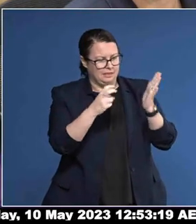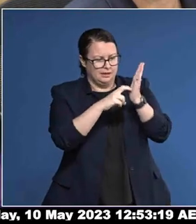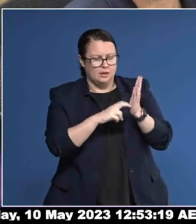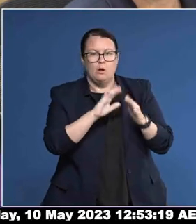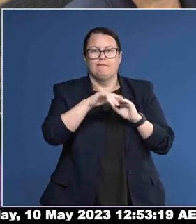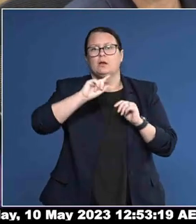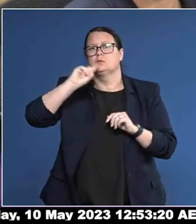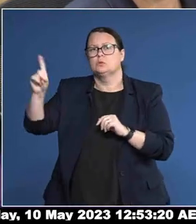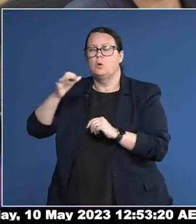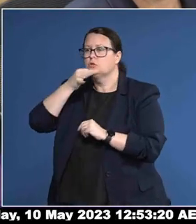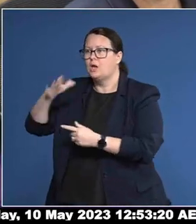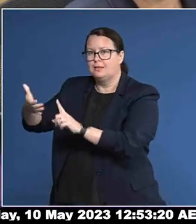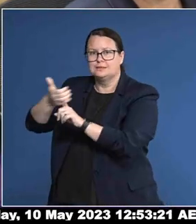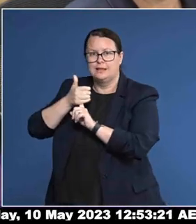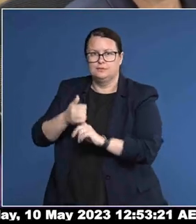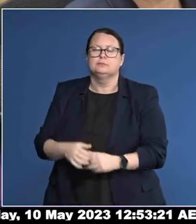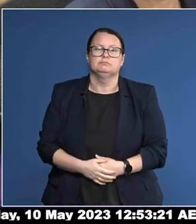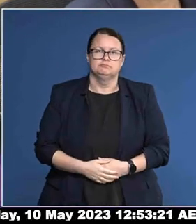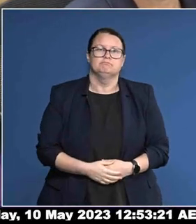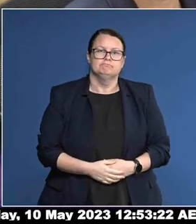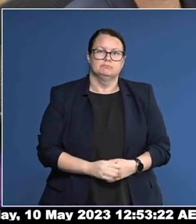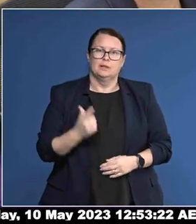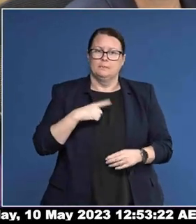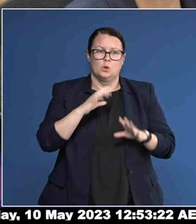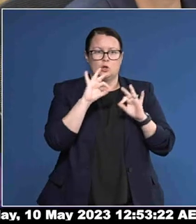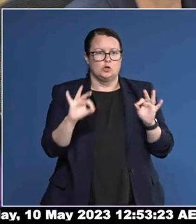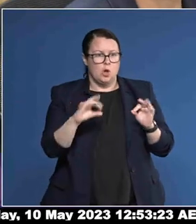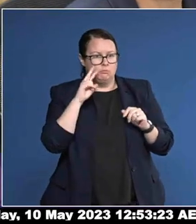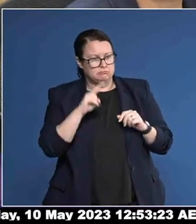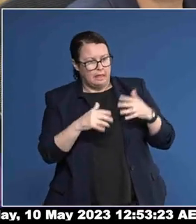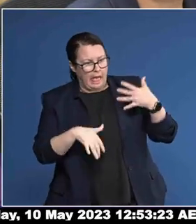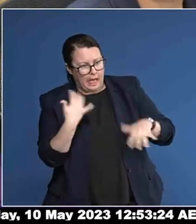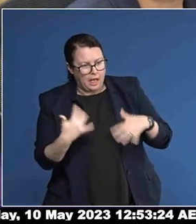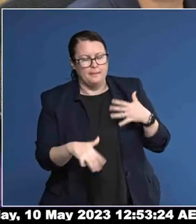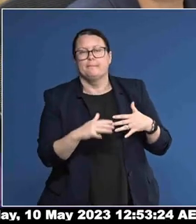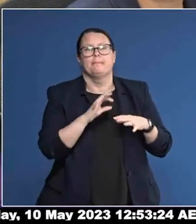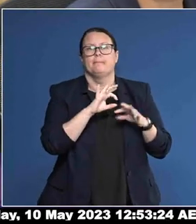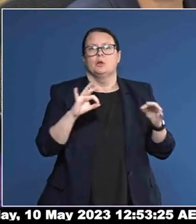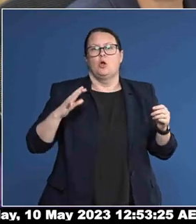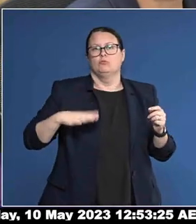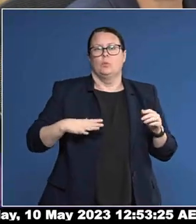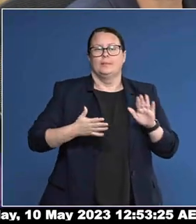If no child harm concerns were identified, then there was no requirement under policy or procedure for it to be reported to Child Safety.